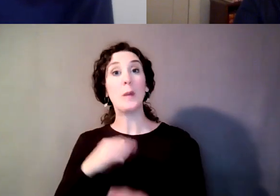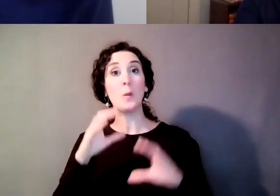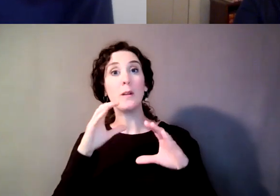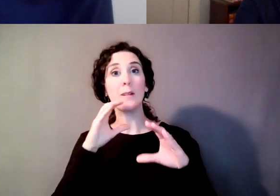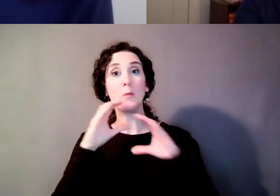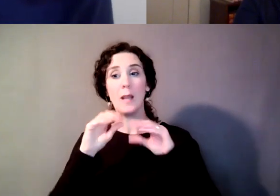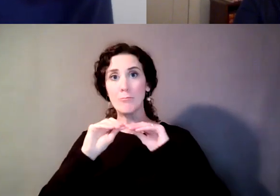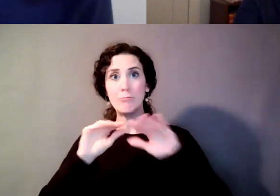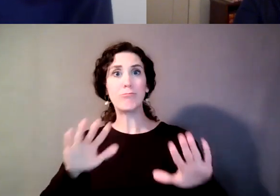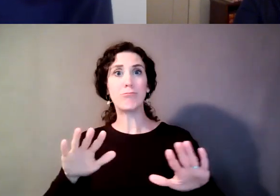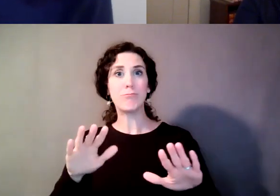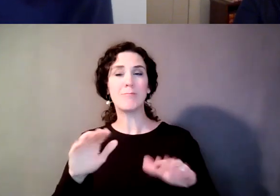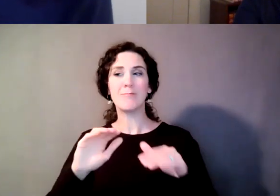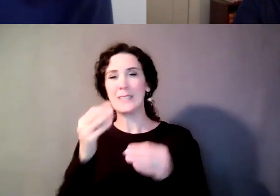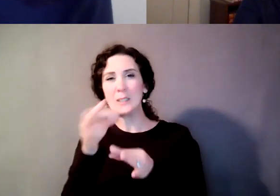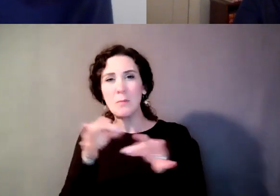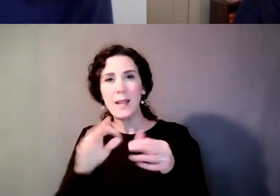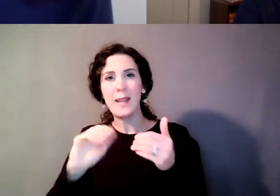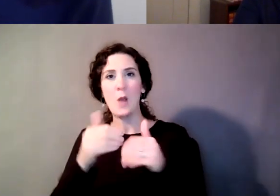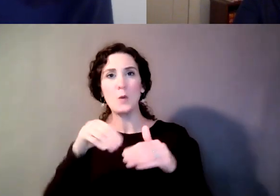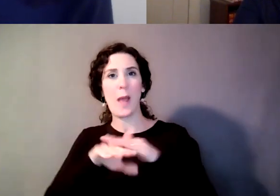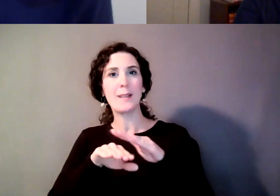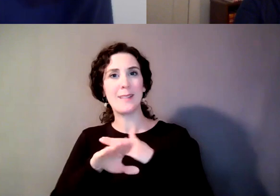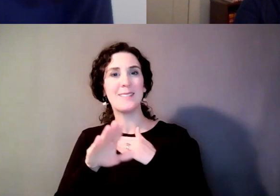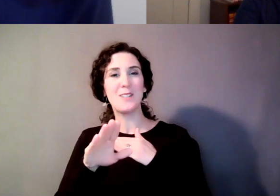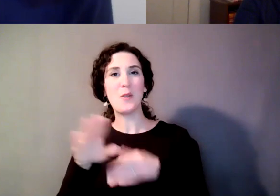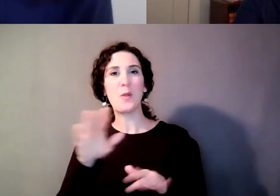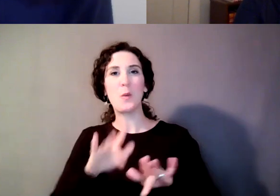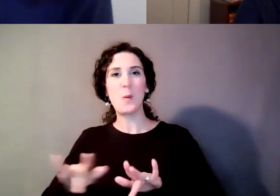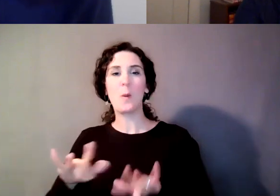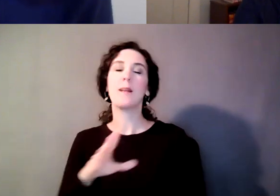access those recordings and also we are going to post it on our website.